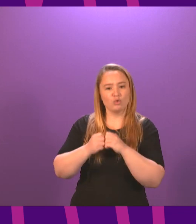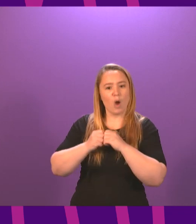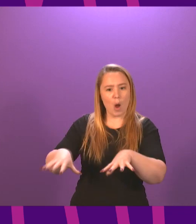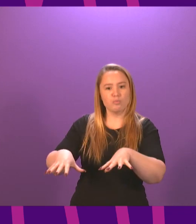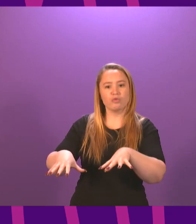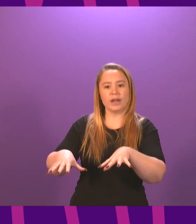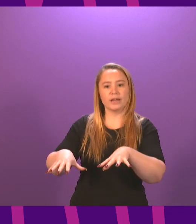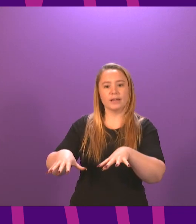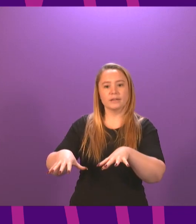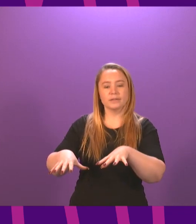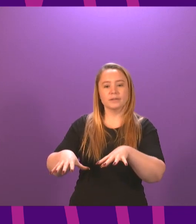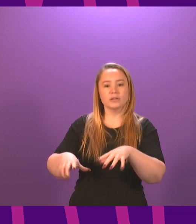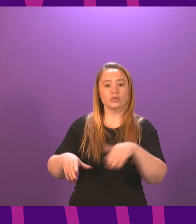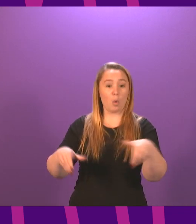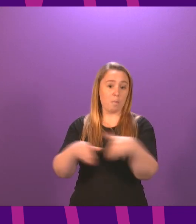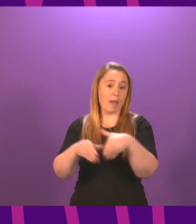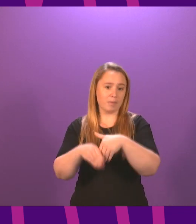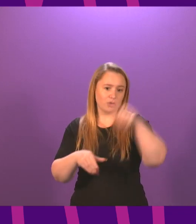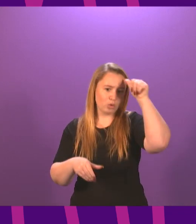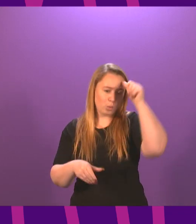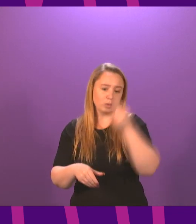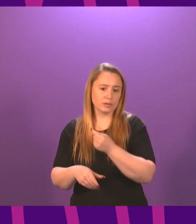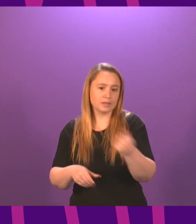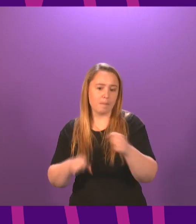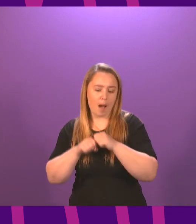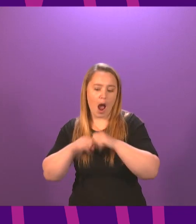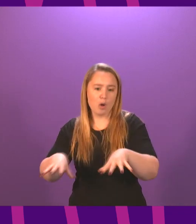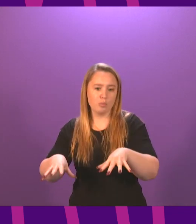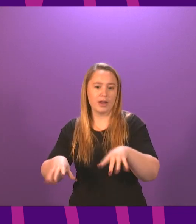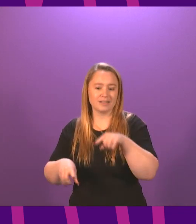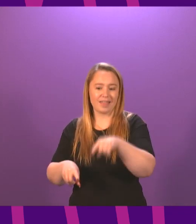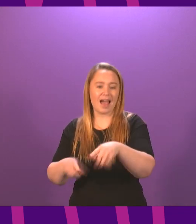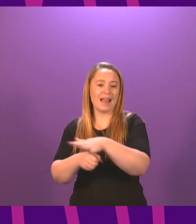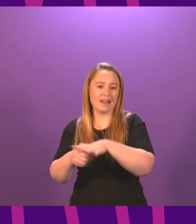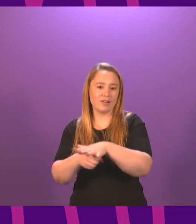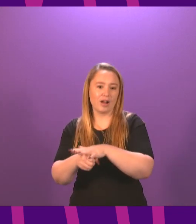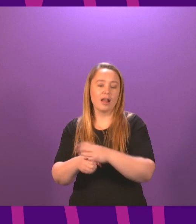with particular outbreaks—members will be aware of some of the outbreaks that we are